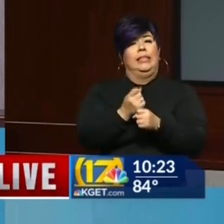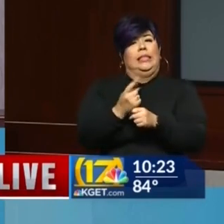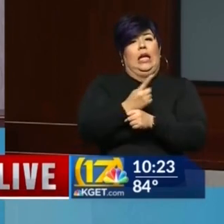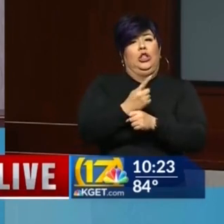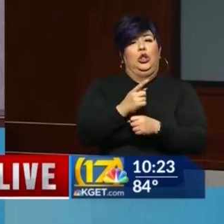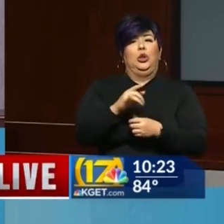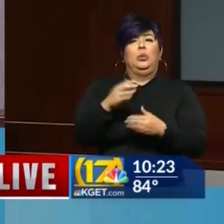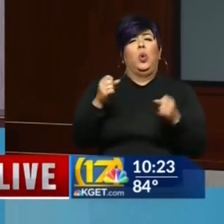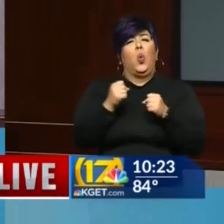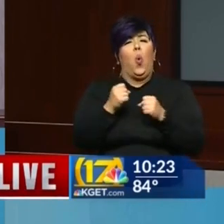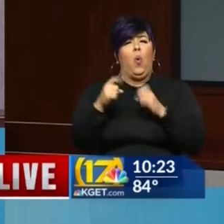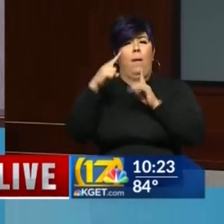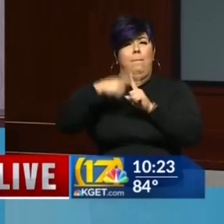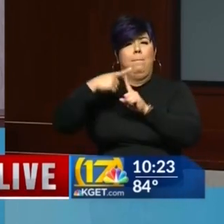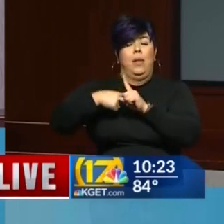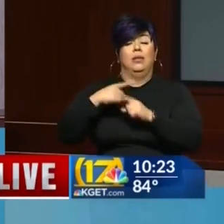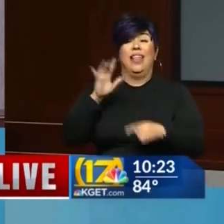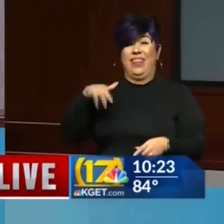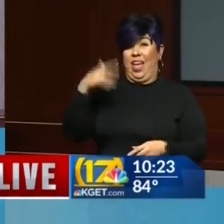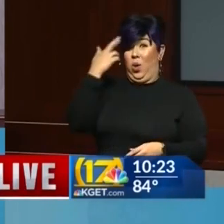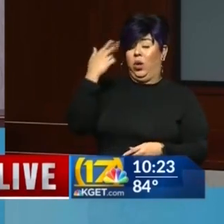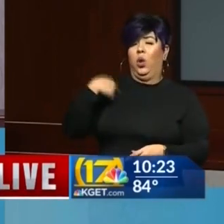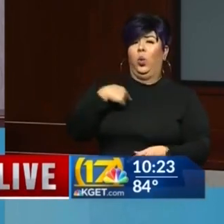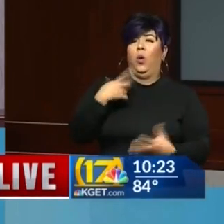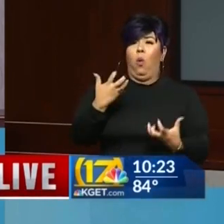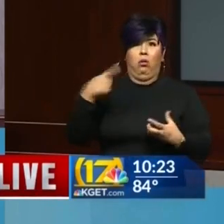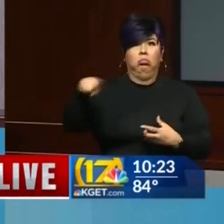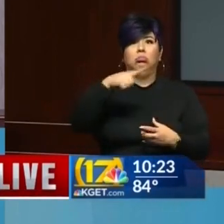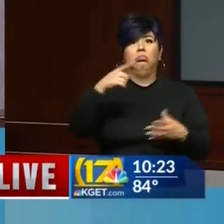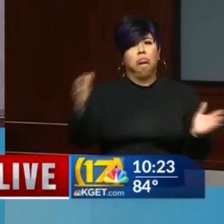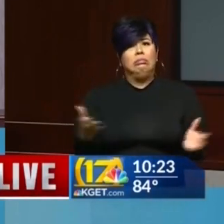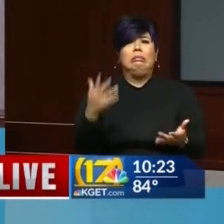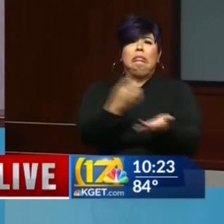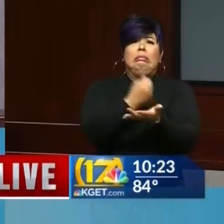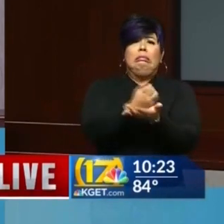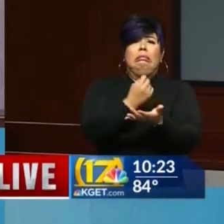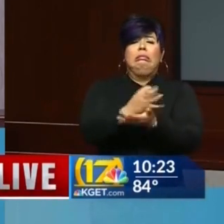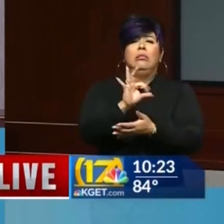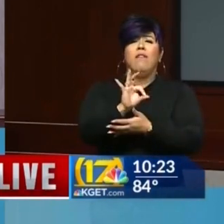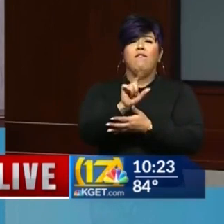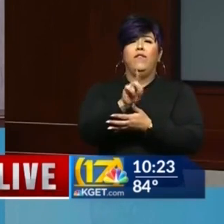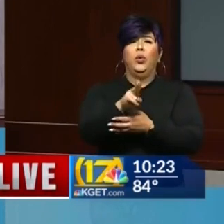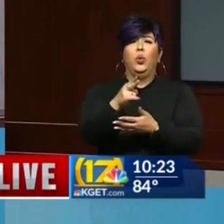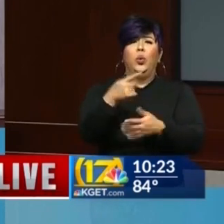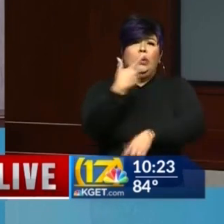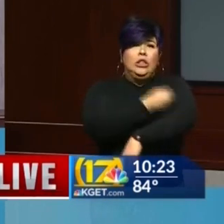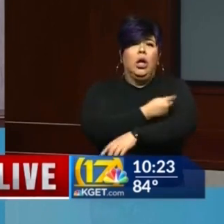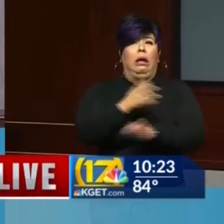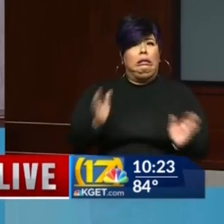EXPECTED TO CONTINUE ON THE INCREASE, AND KEEP IN TPEAK IN THE LATER WINTER MONTHS WHICH IS